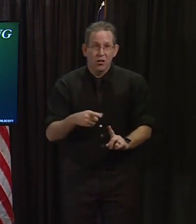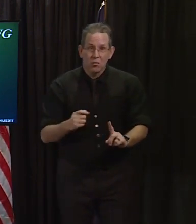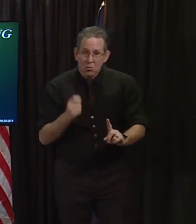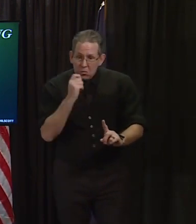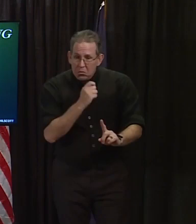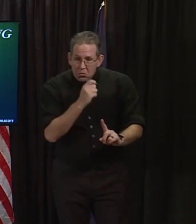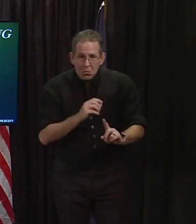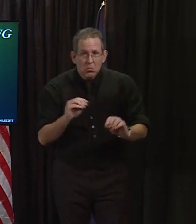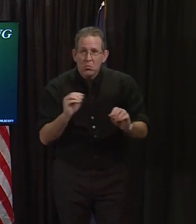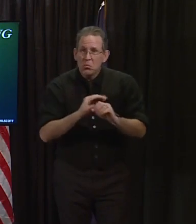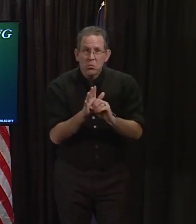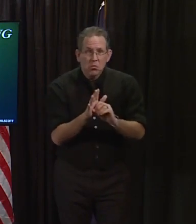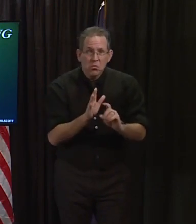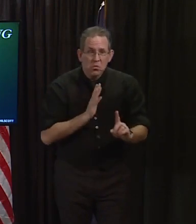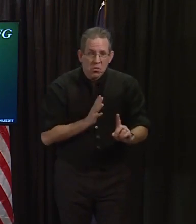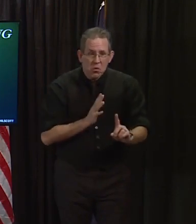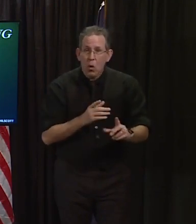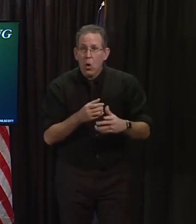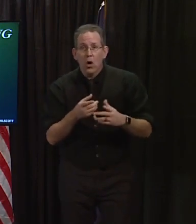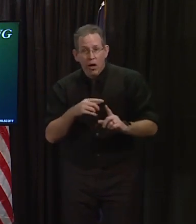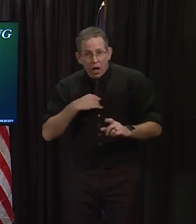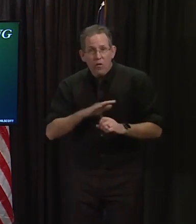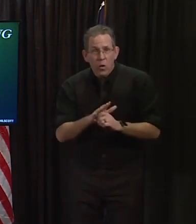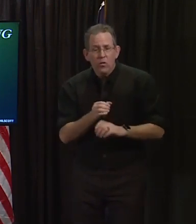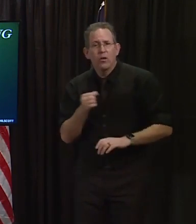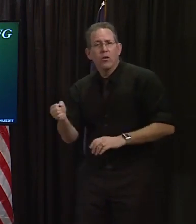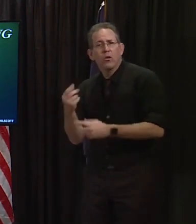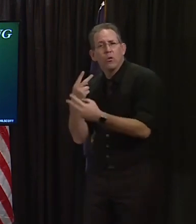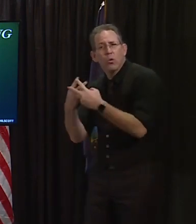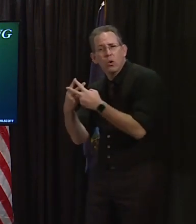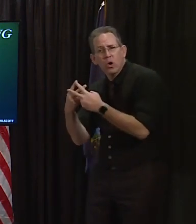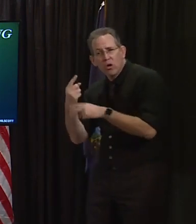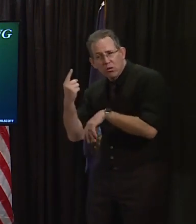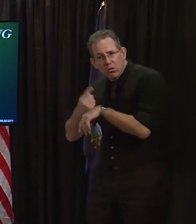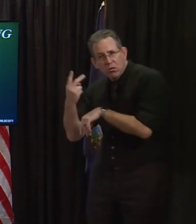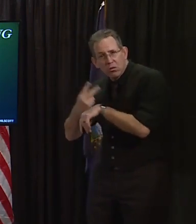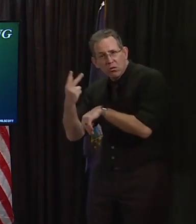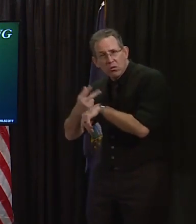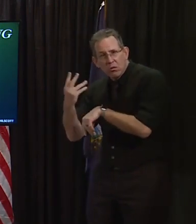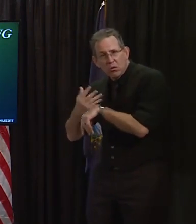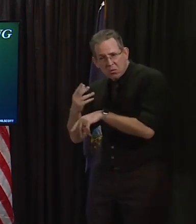as long as they test daily and their test results are negative under the